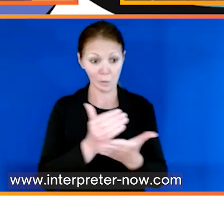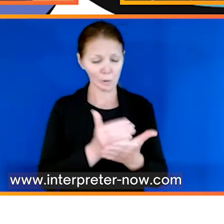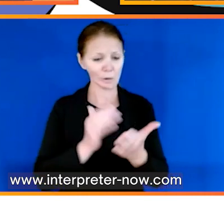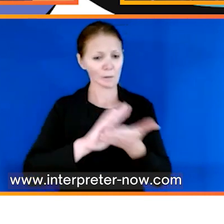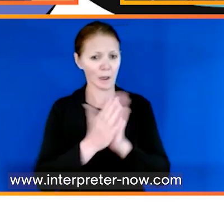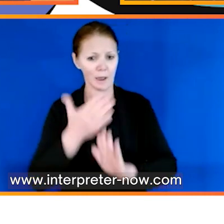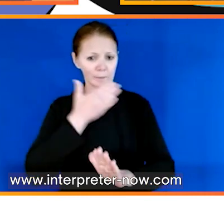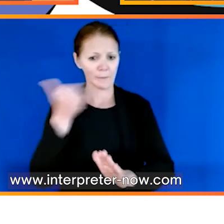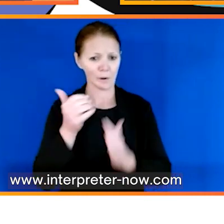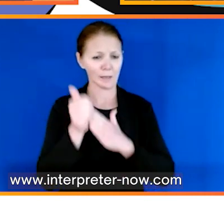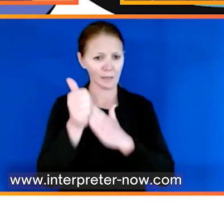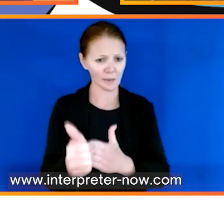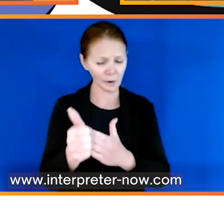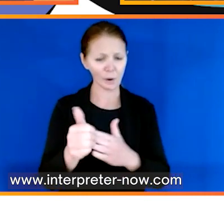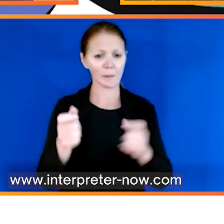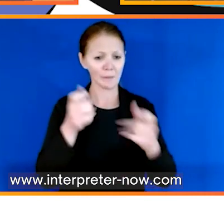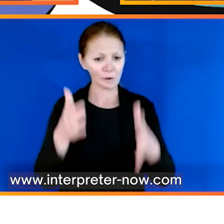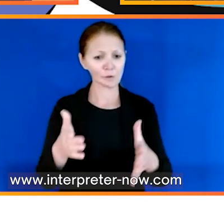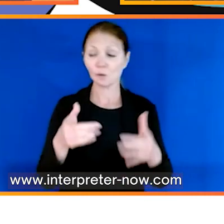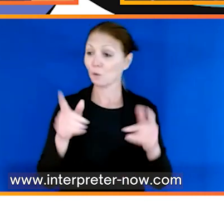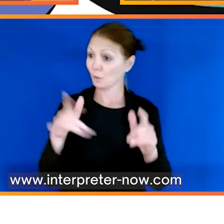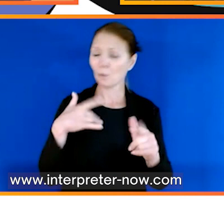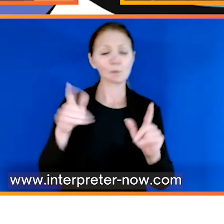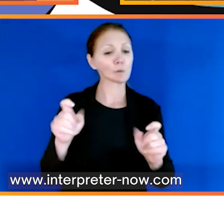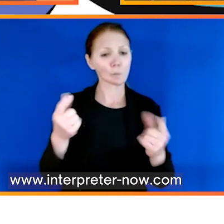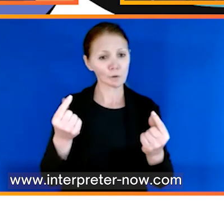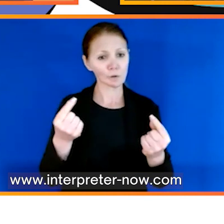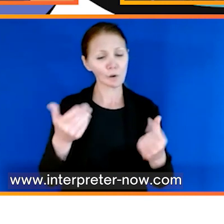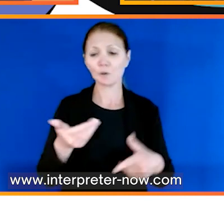I mean, you need a trusted space to learn how to do that effectively if you don't know it.